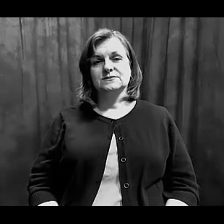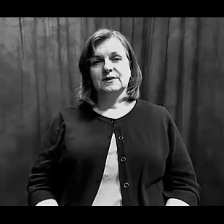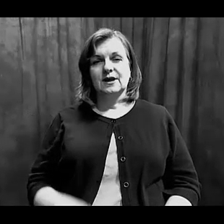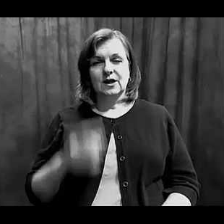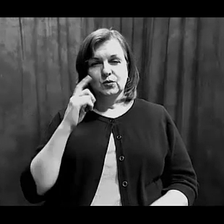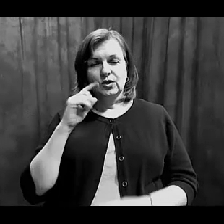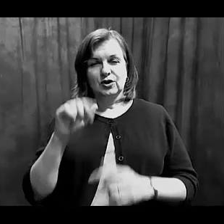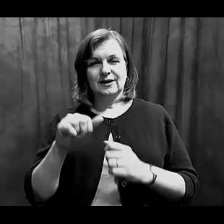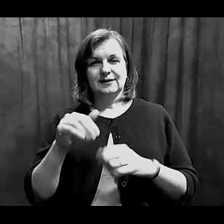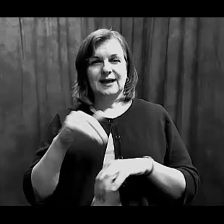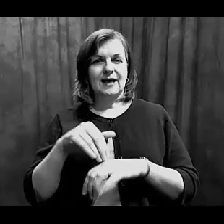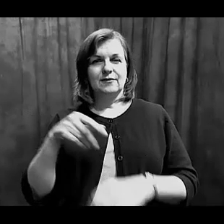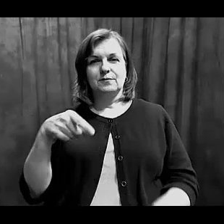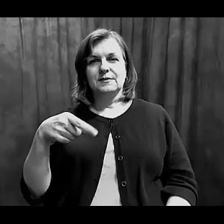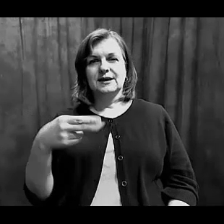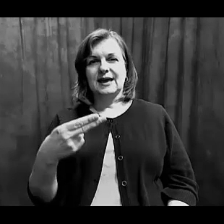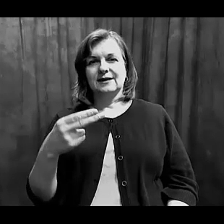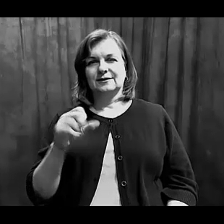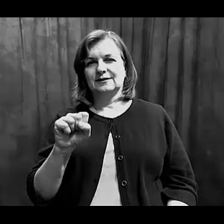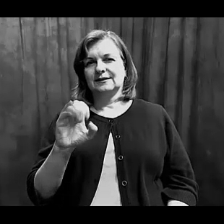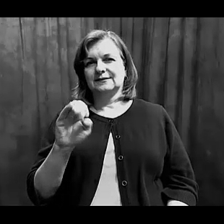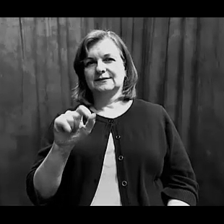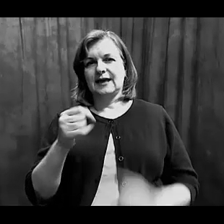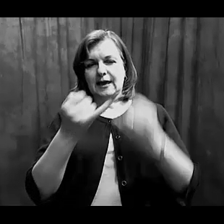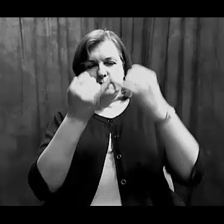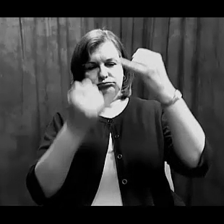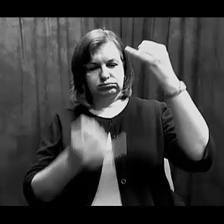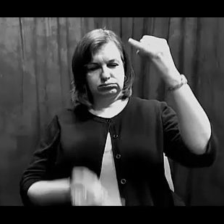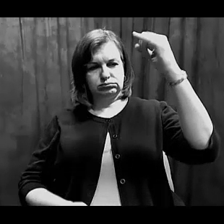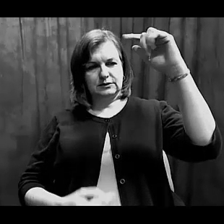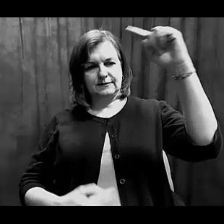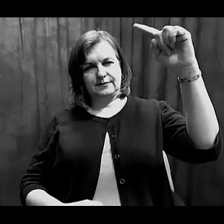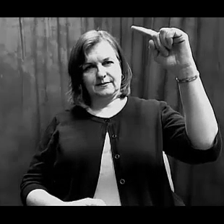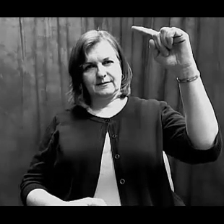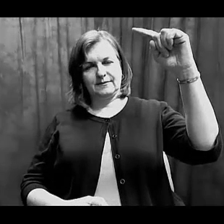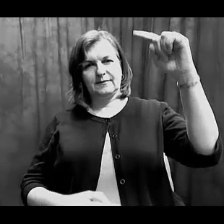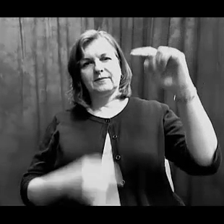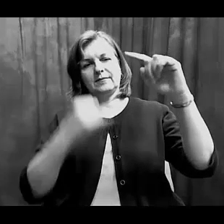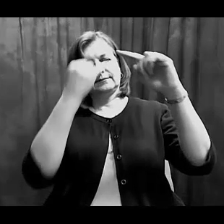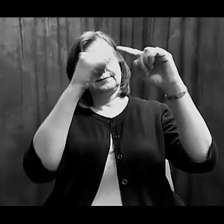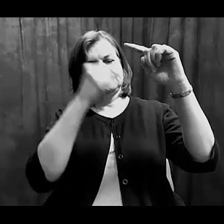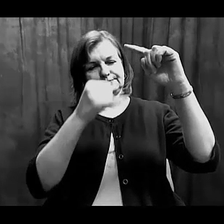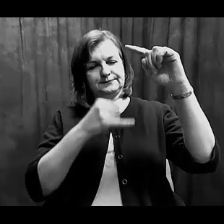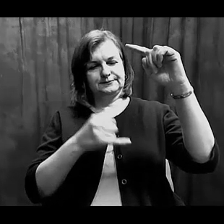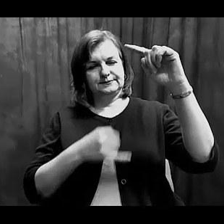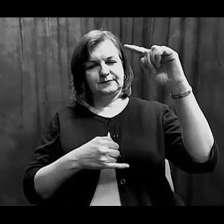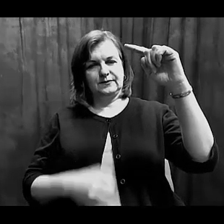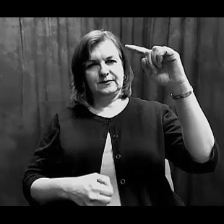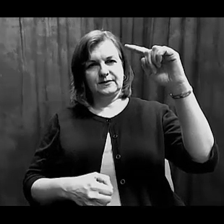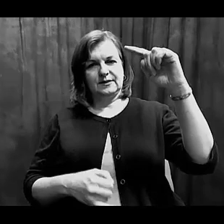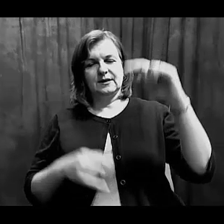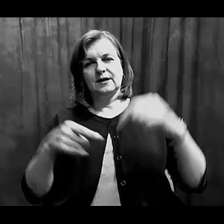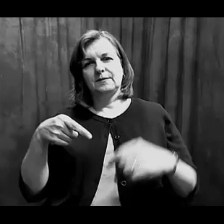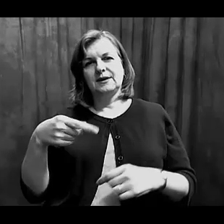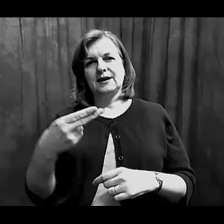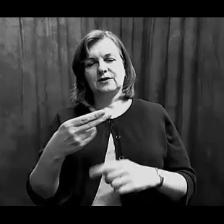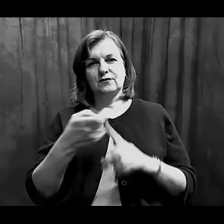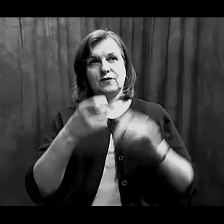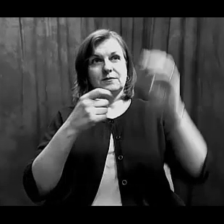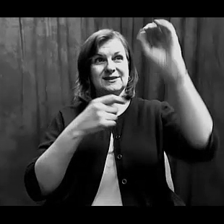so when we look at this we talk about it on a pH scale well when we talk about a pH scale